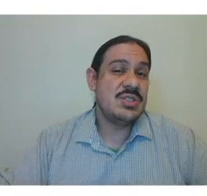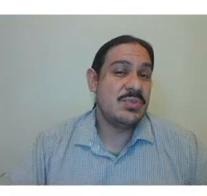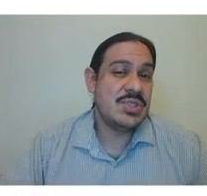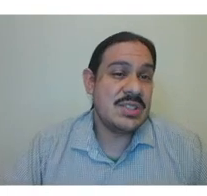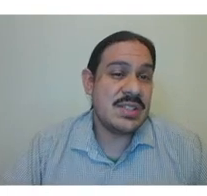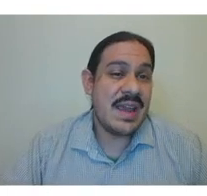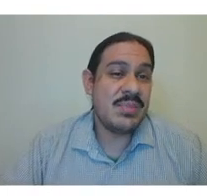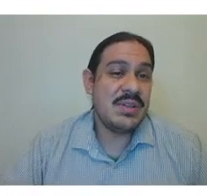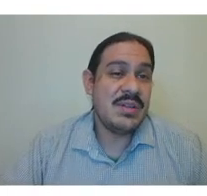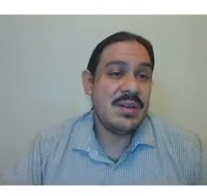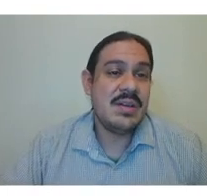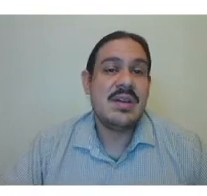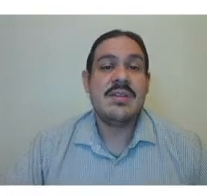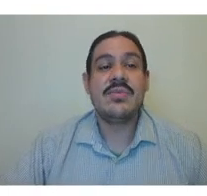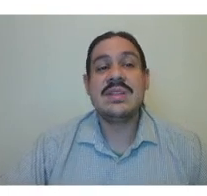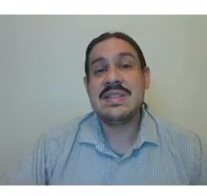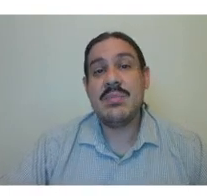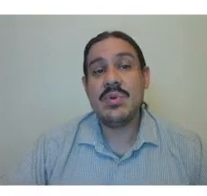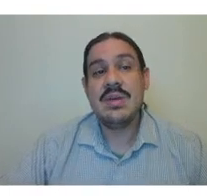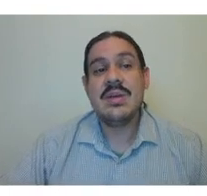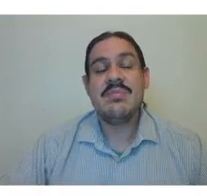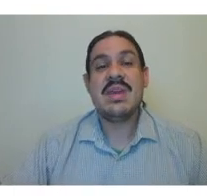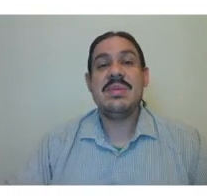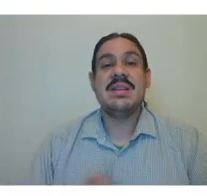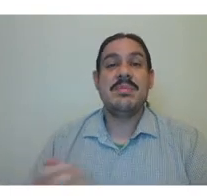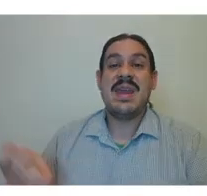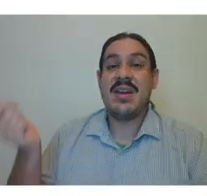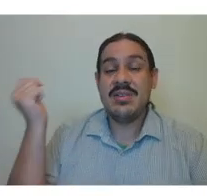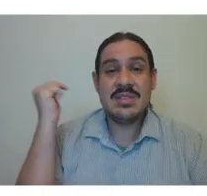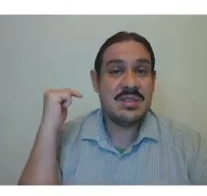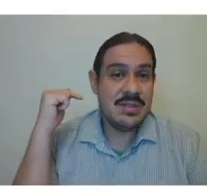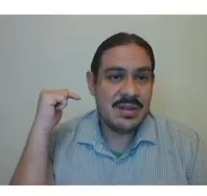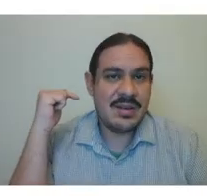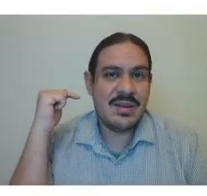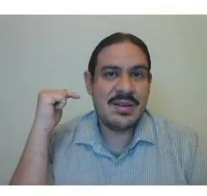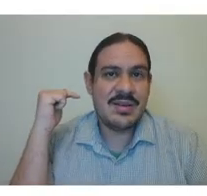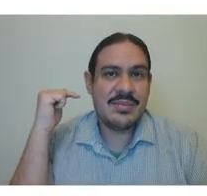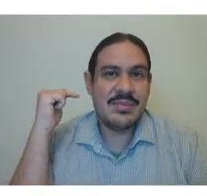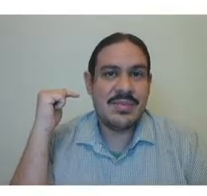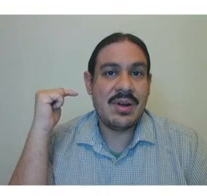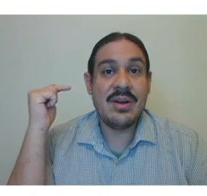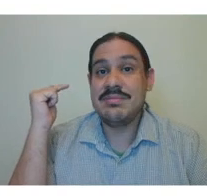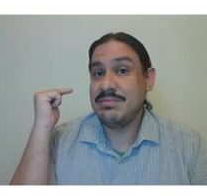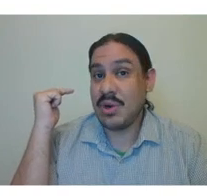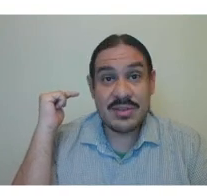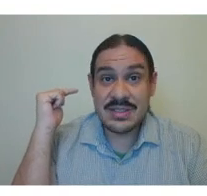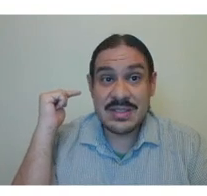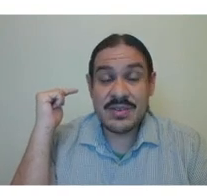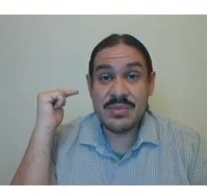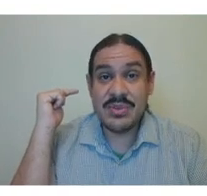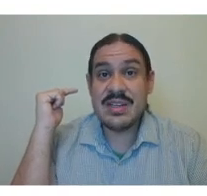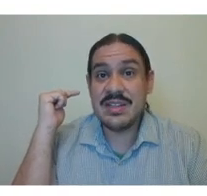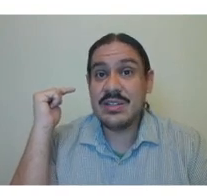the language like ASL and the children are born without hearing